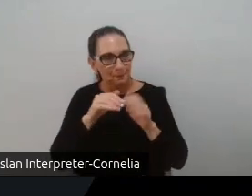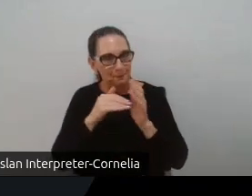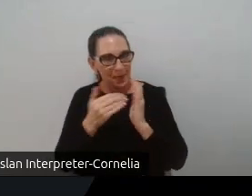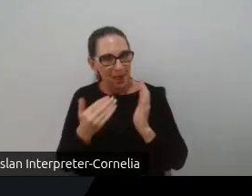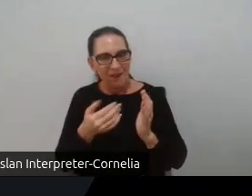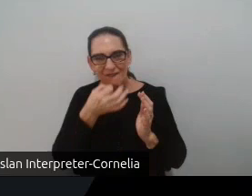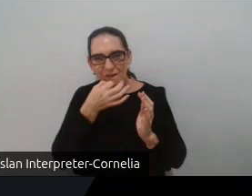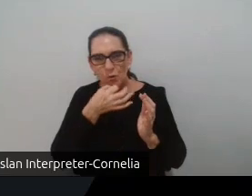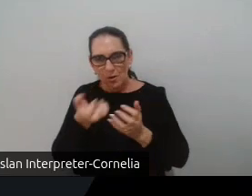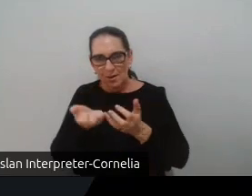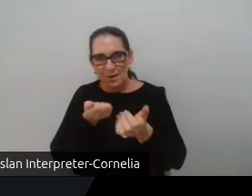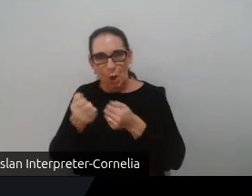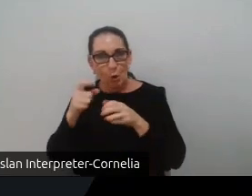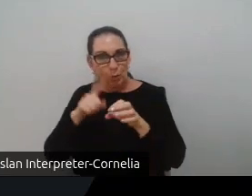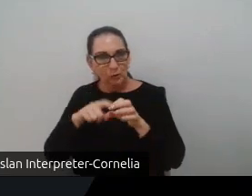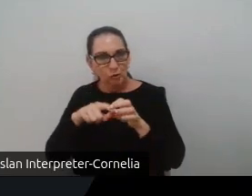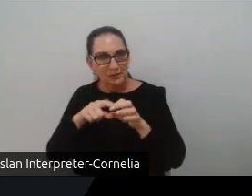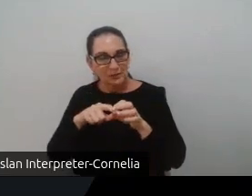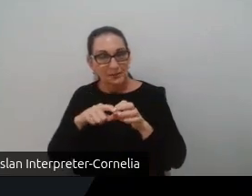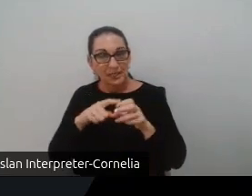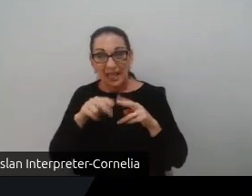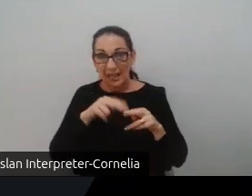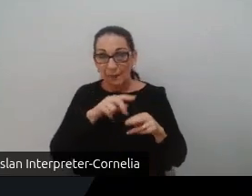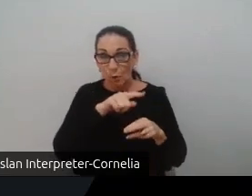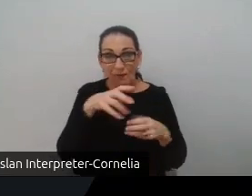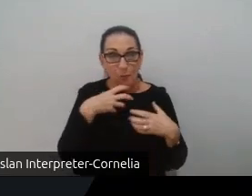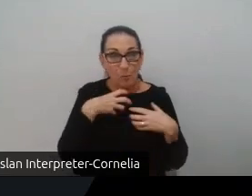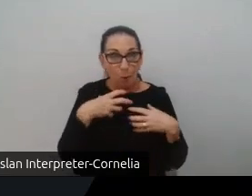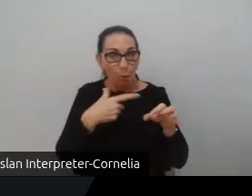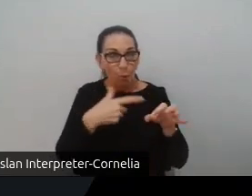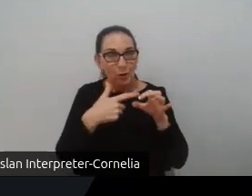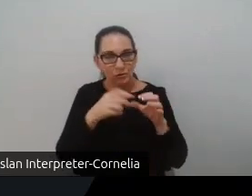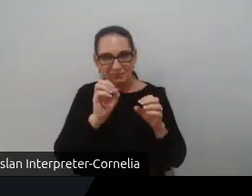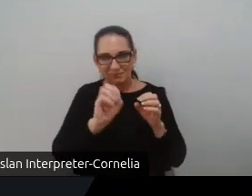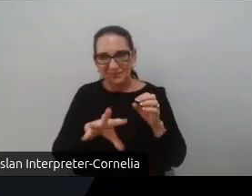so I'll have a look at those now. If you do have questions, pop them in the question box. We'll